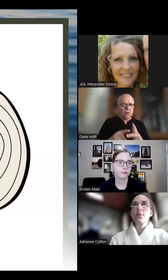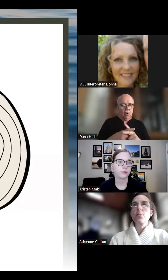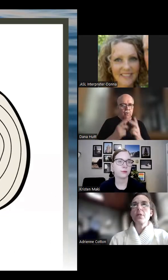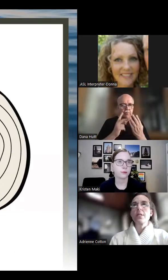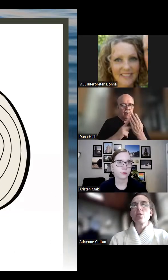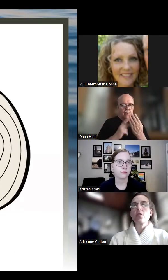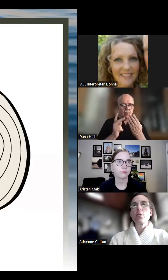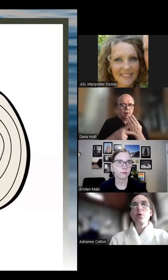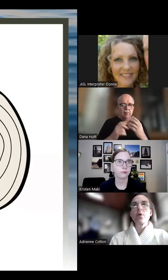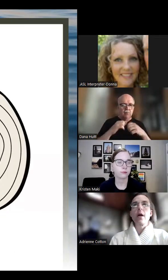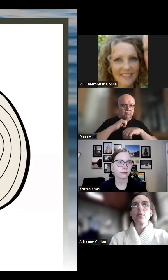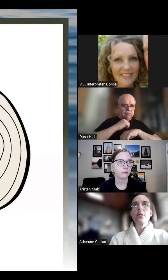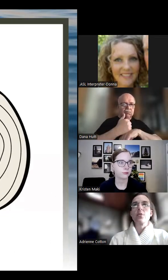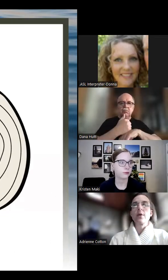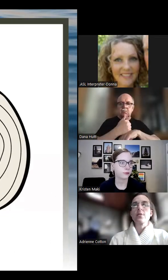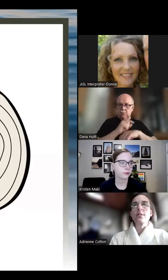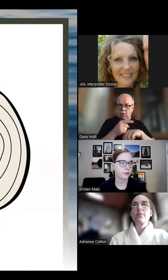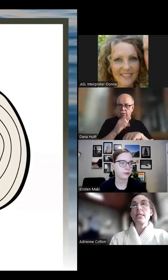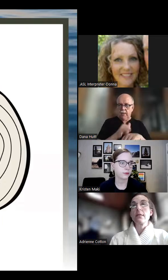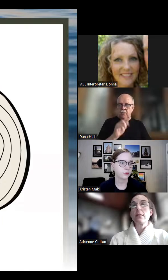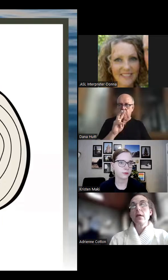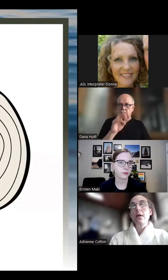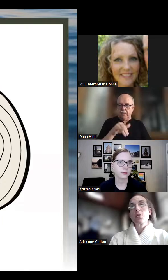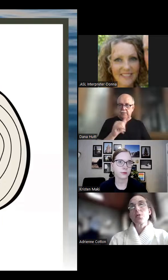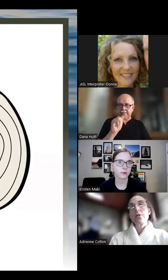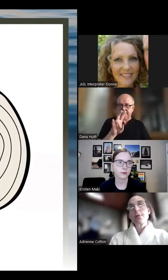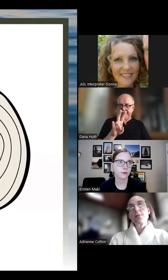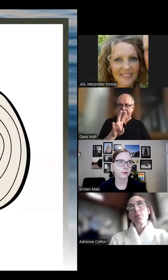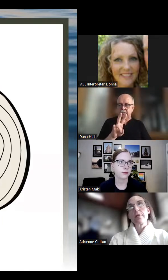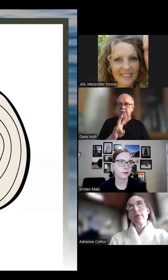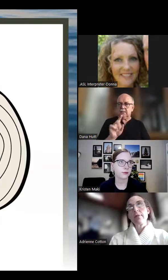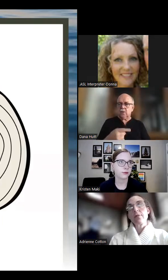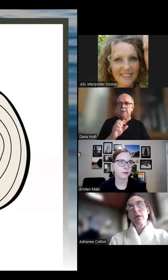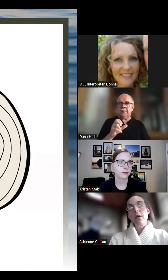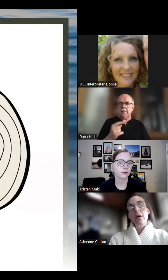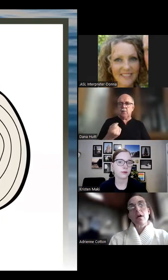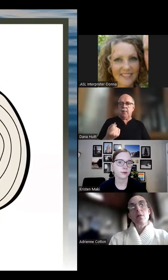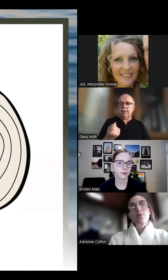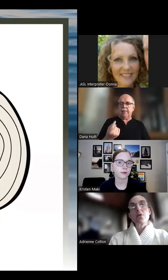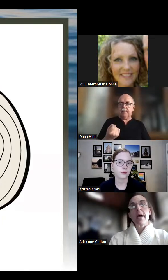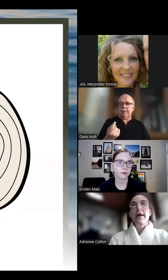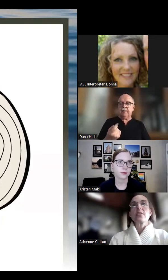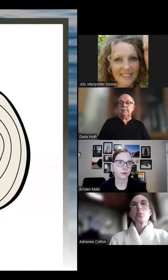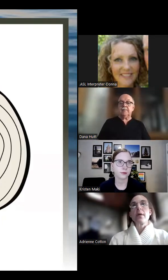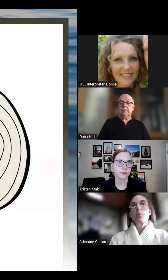s. >> Susan Engels: I would say living in rural settings now, there are challenges that it is more difficult to find a caregiver. So if you have a family caregiver , then you can opt to pay them. And I assume we're talking about the WA Cares in the